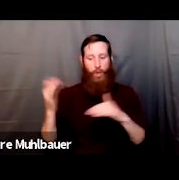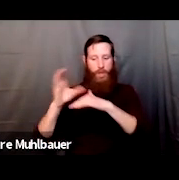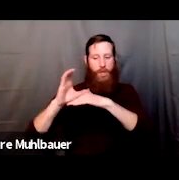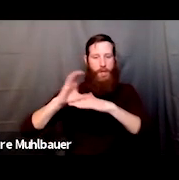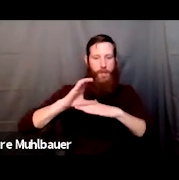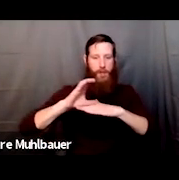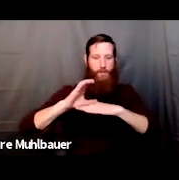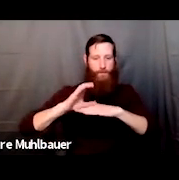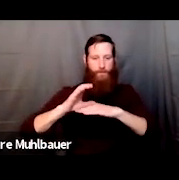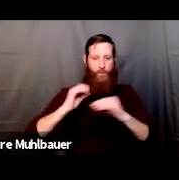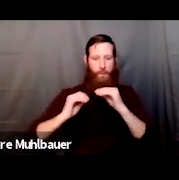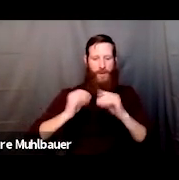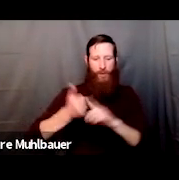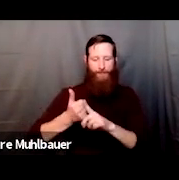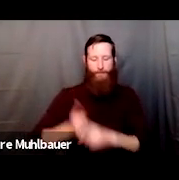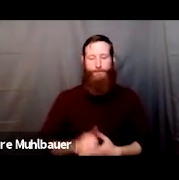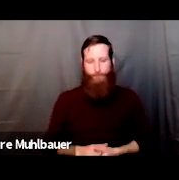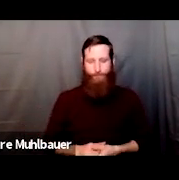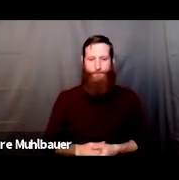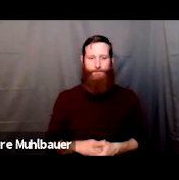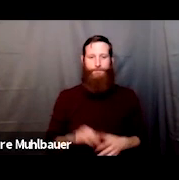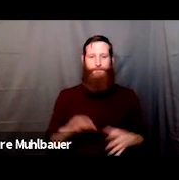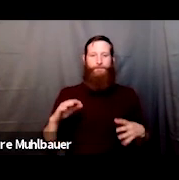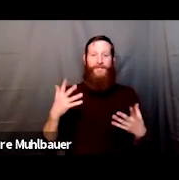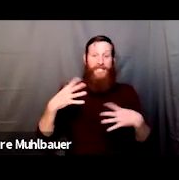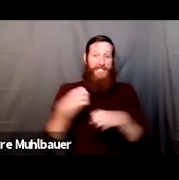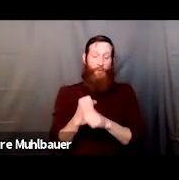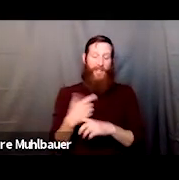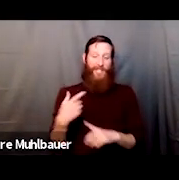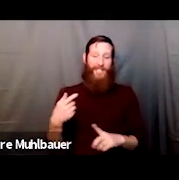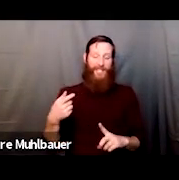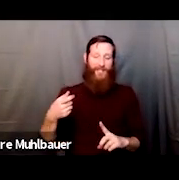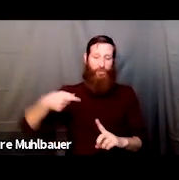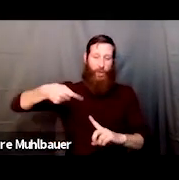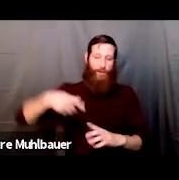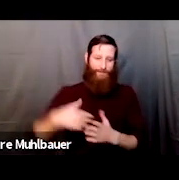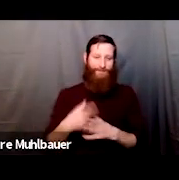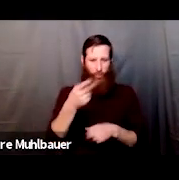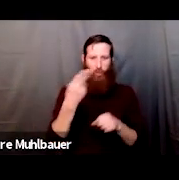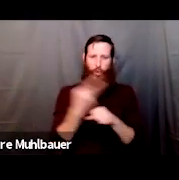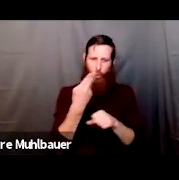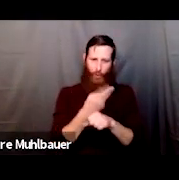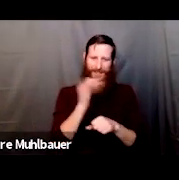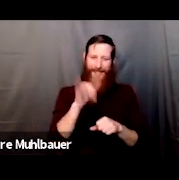Summarizing triggers: we can use the danger rating in the bottom line to identify some behavioral and decision making tools